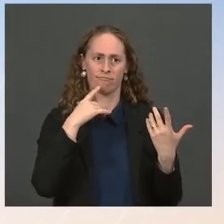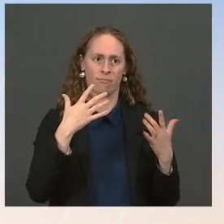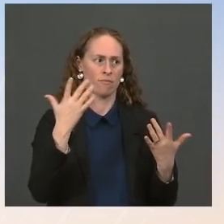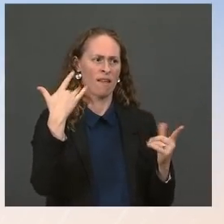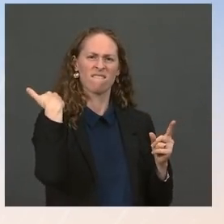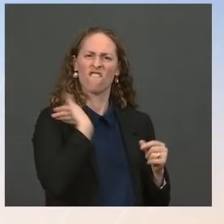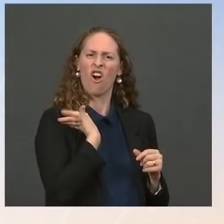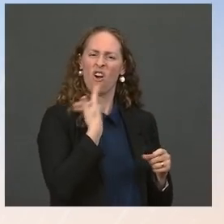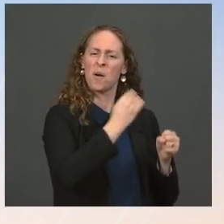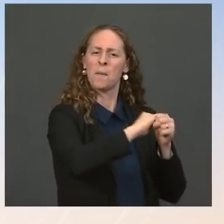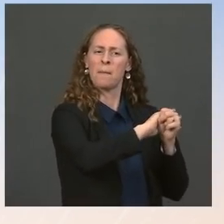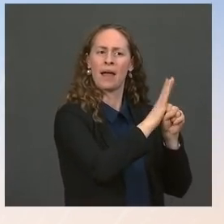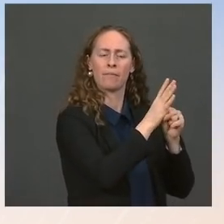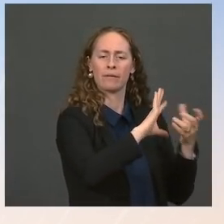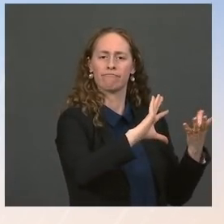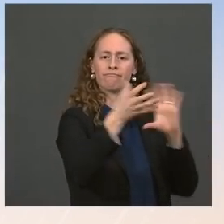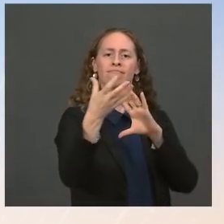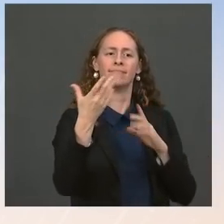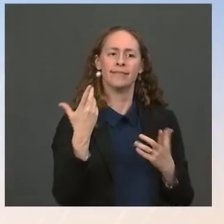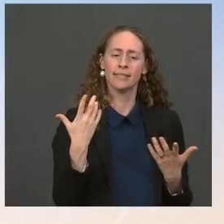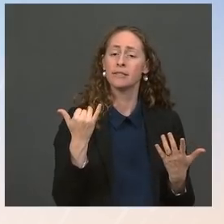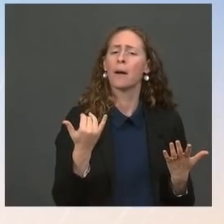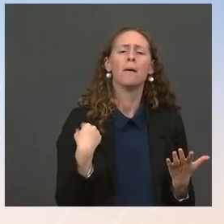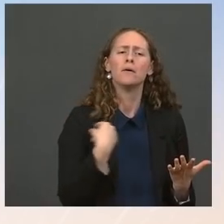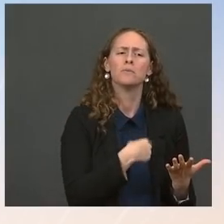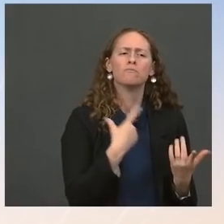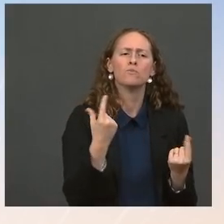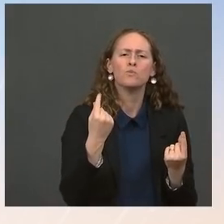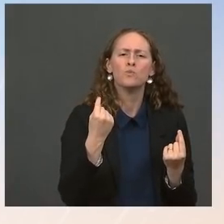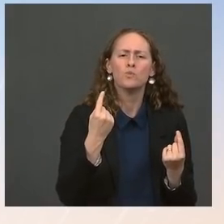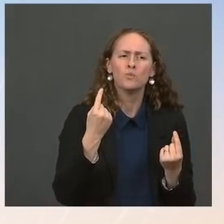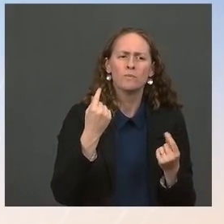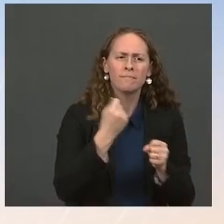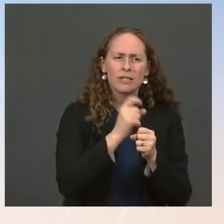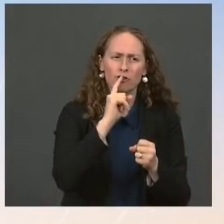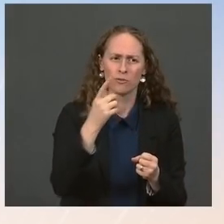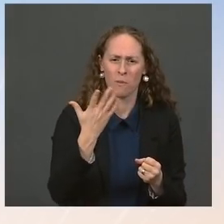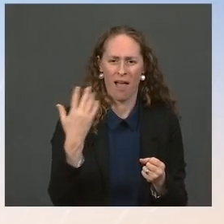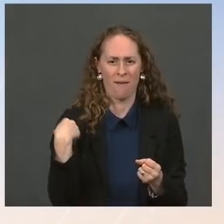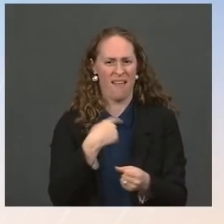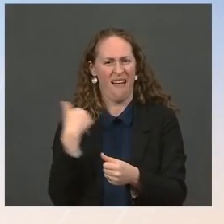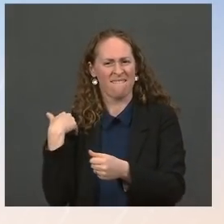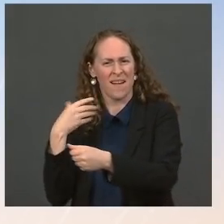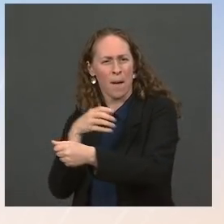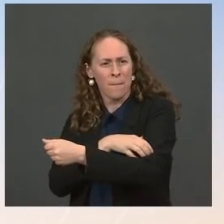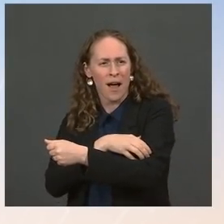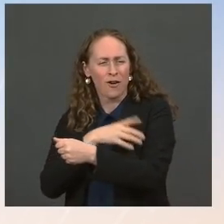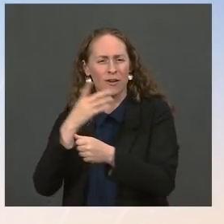But what we are doing is working to -- using every tool at our disposal to ease the impact on the American people,